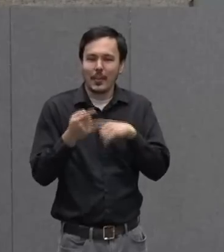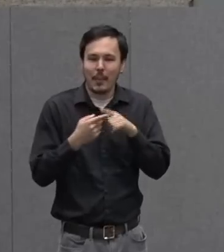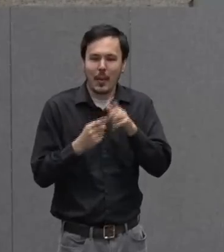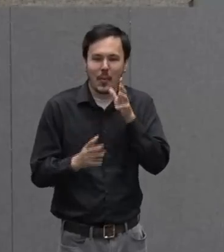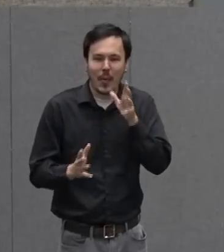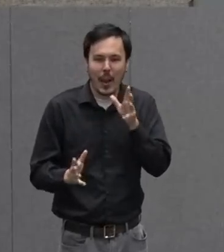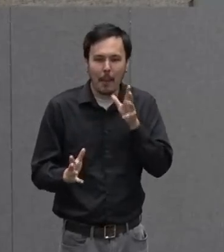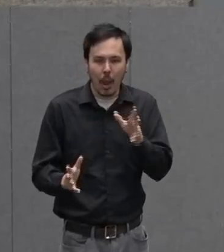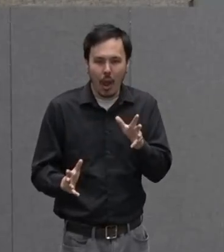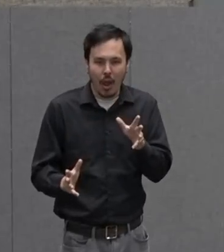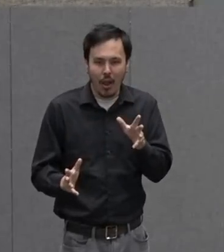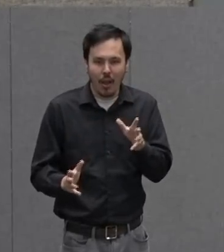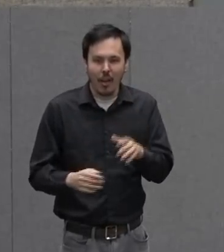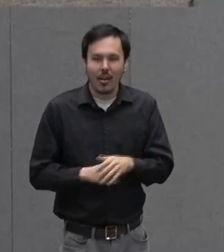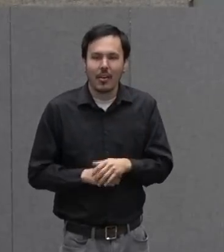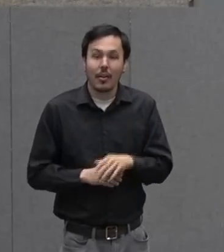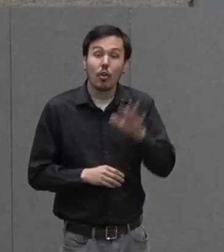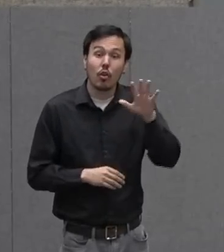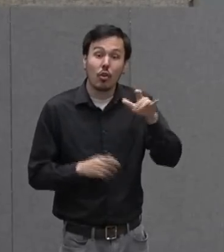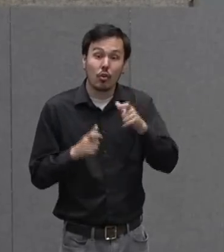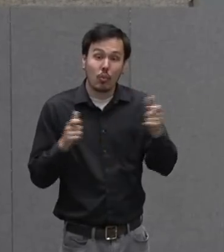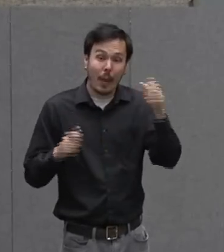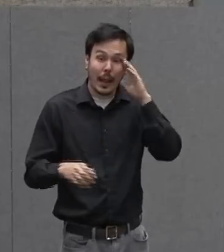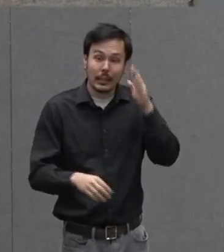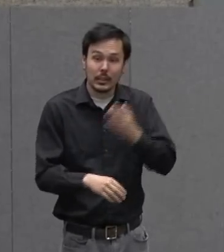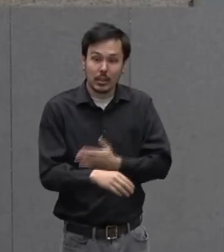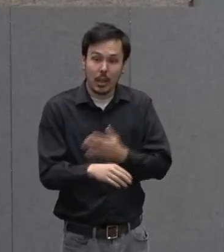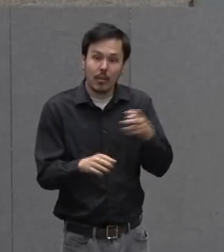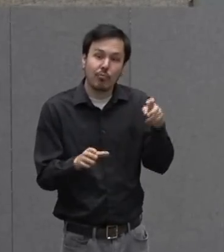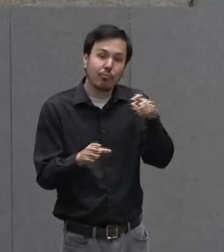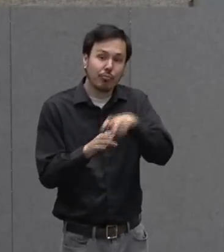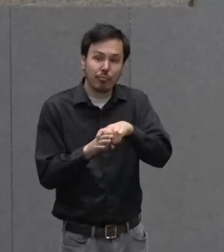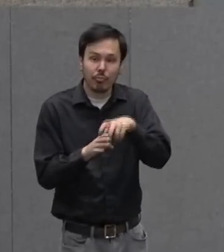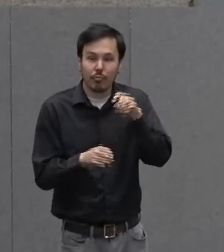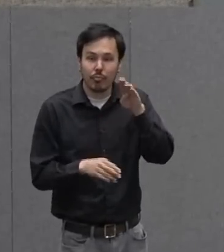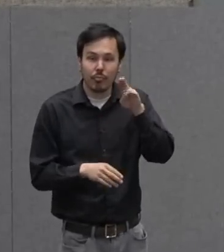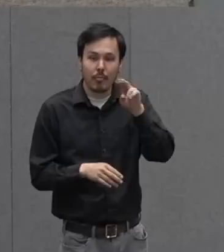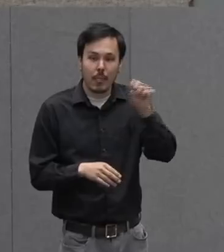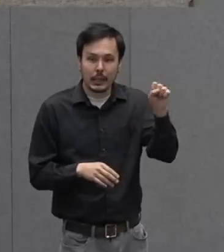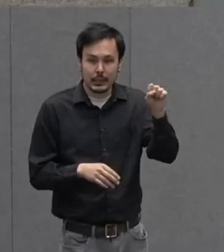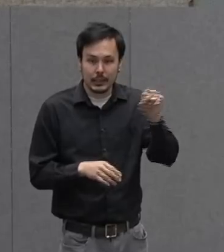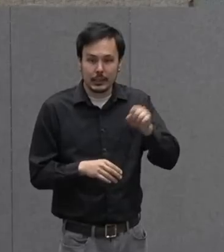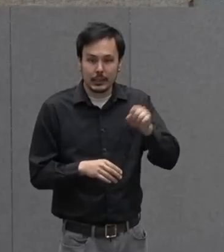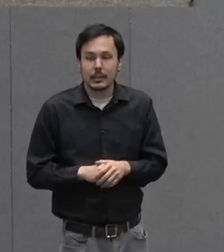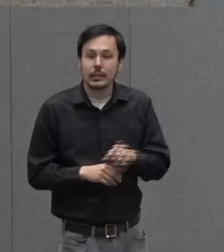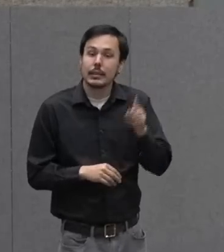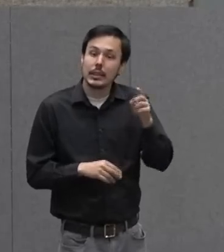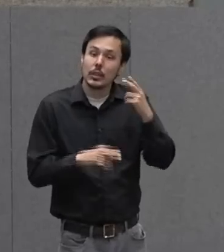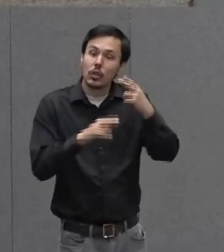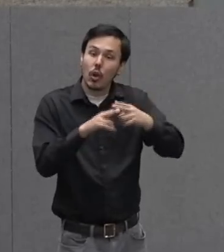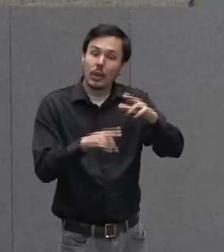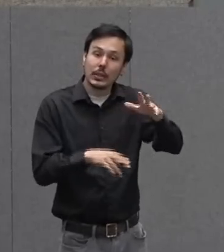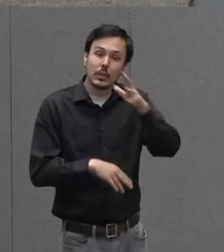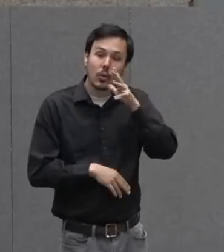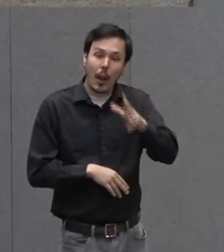and her grandson taking a ride on a bus. And he calls his grandma Nana